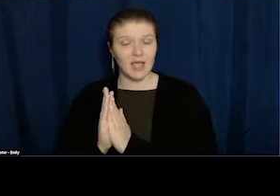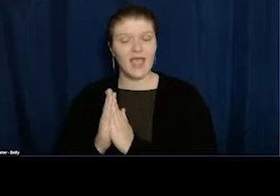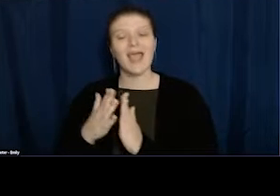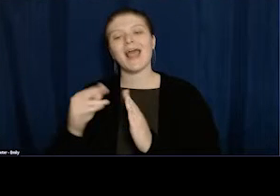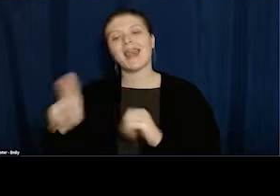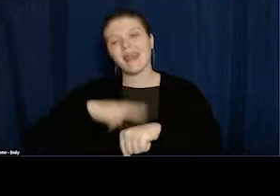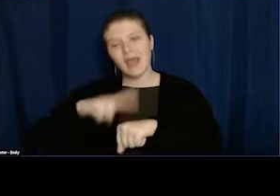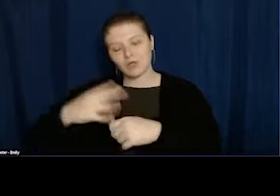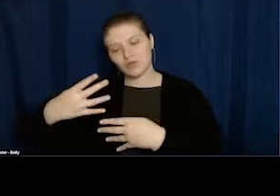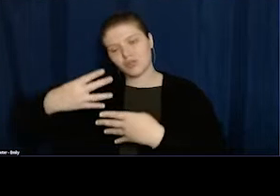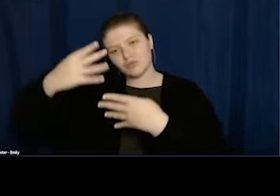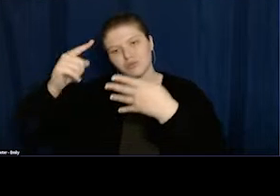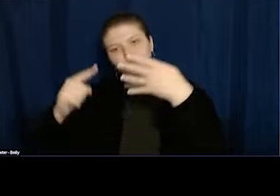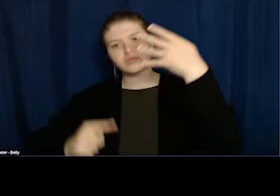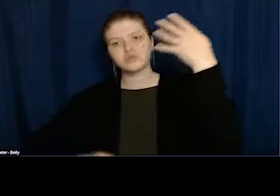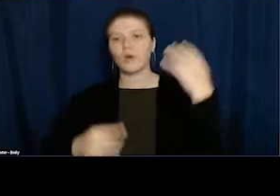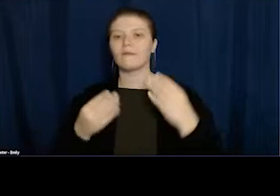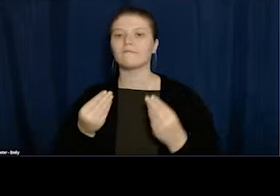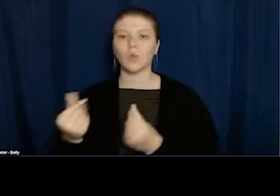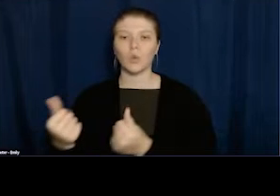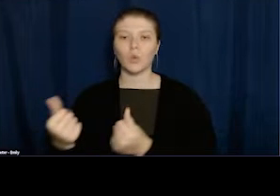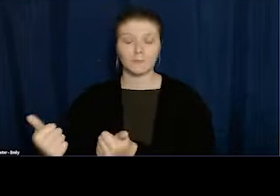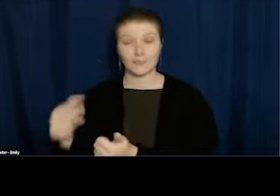So the idea is Research.gov is more intuitive to use.